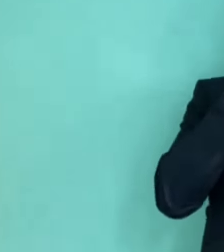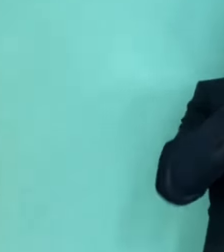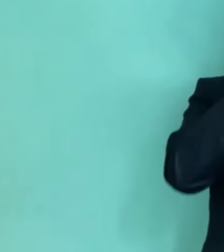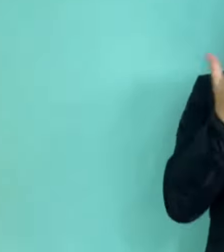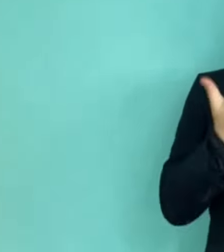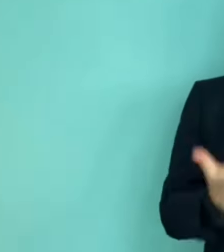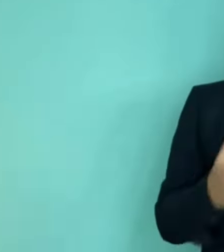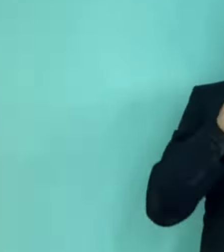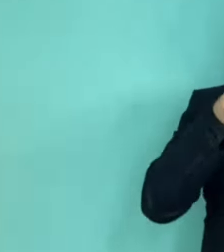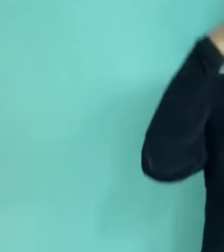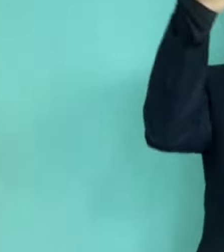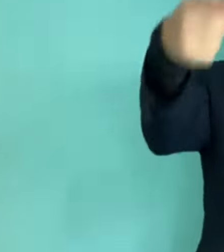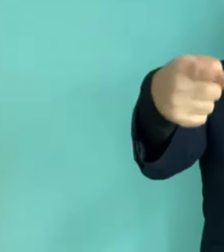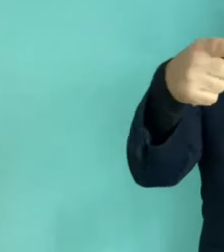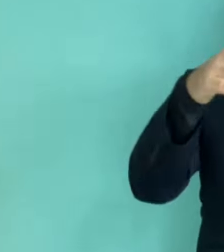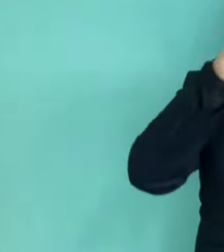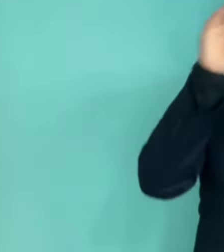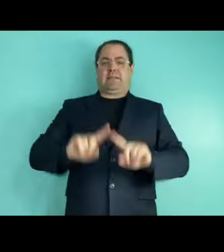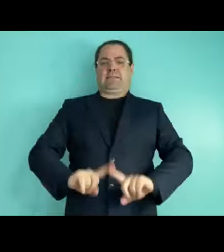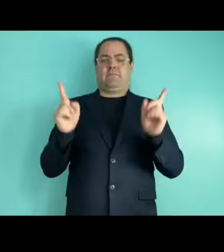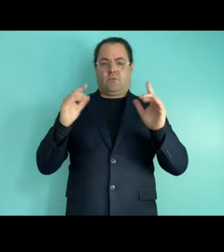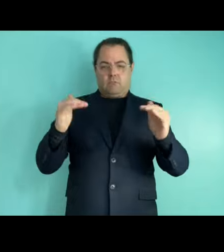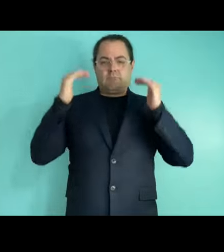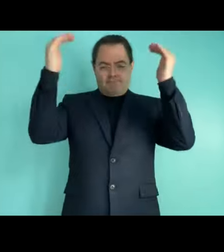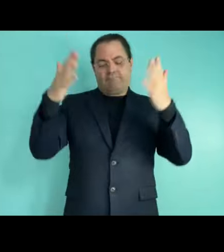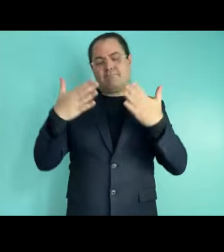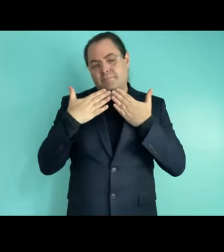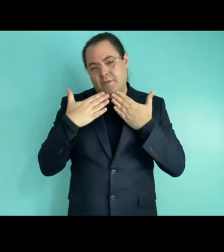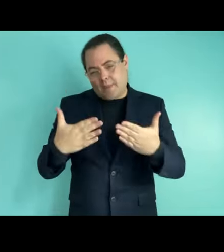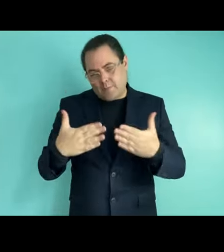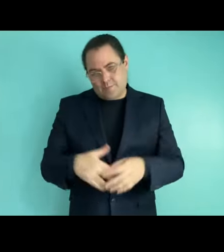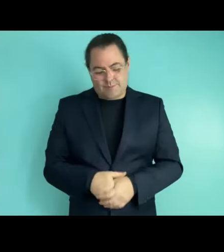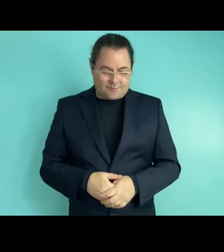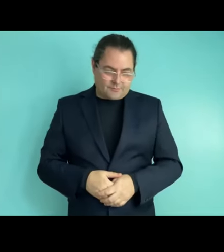today. 16:25:04 Thank you so much Mr moderator. Thank